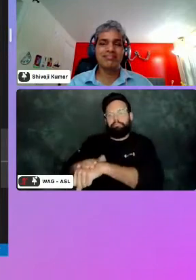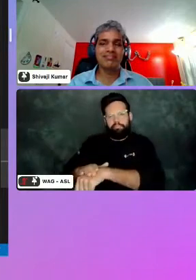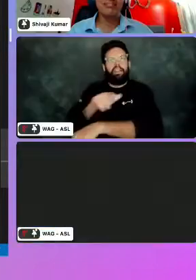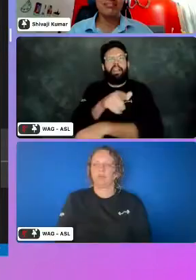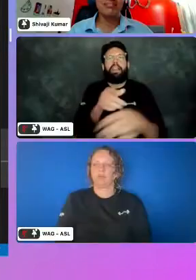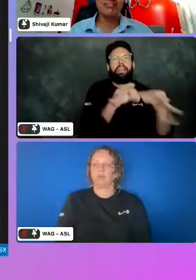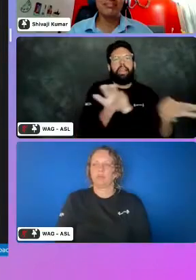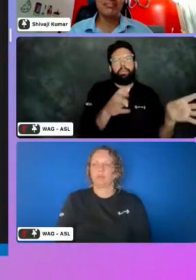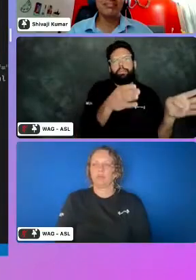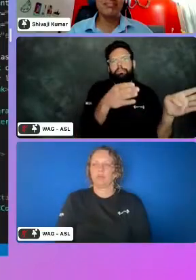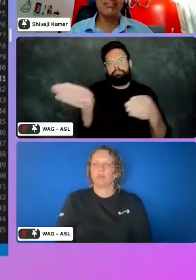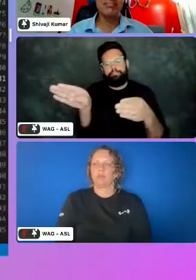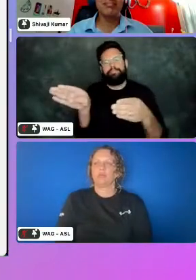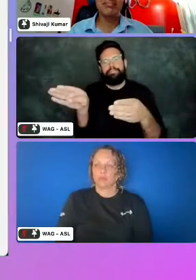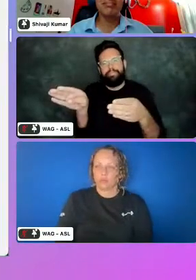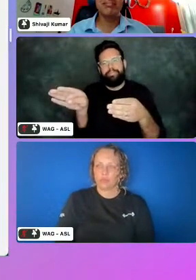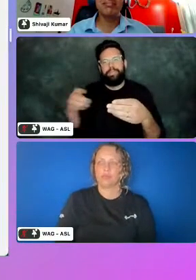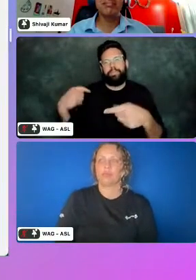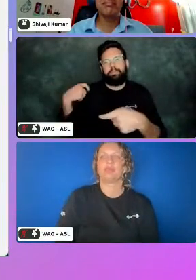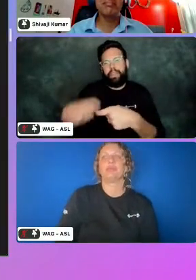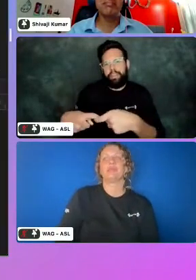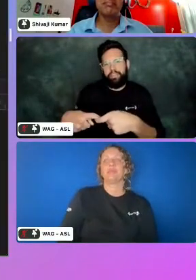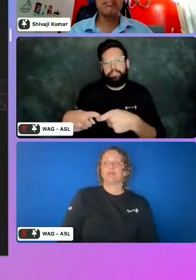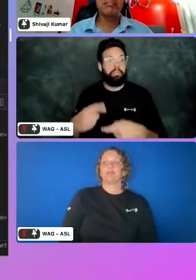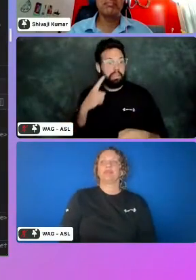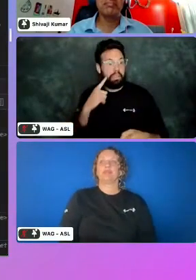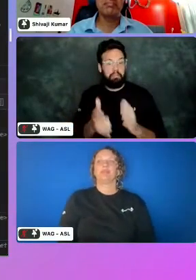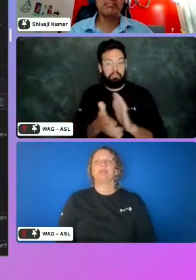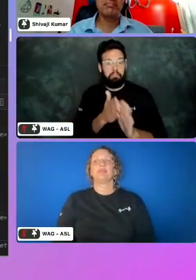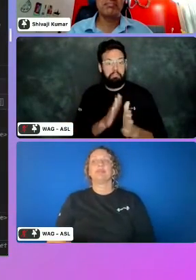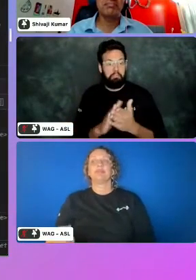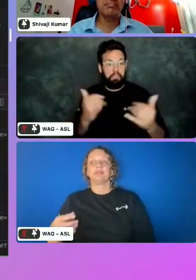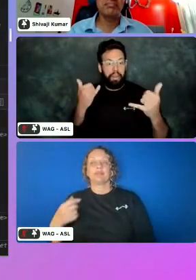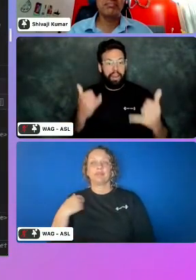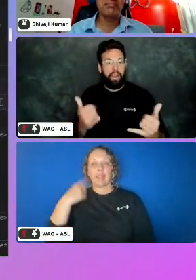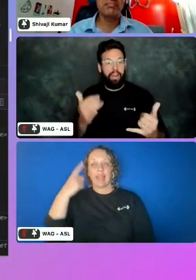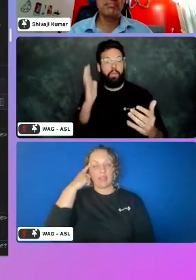So that's great, I think we are now good to go. So I'm gonna open up my developer tools again.